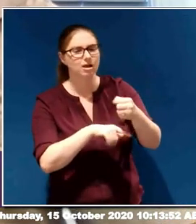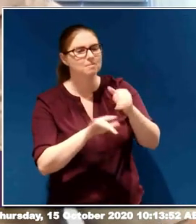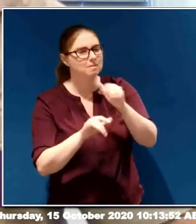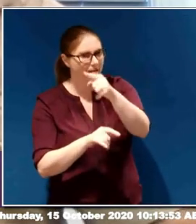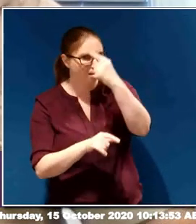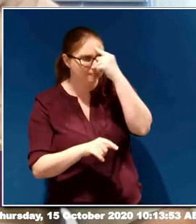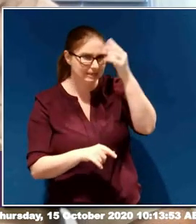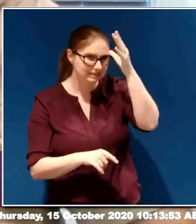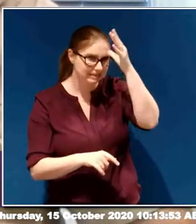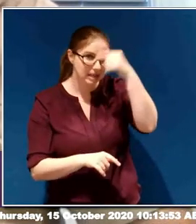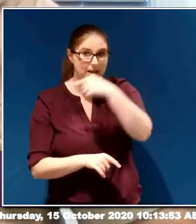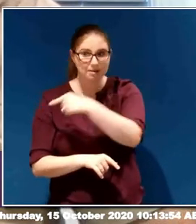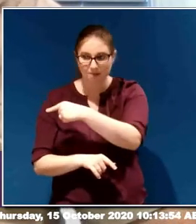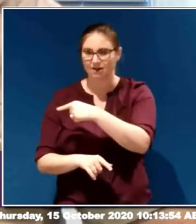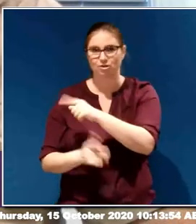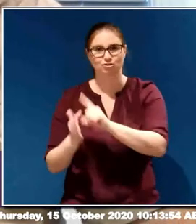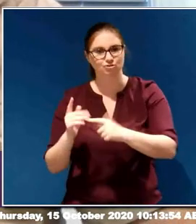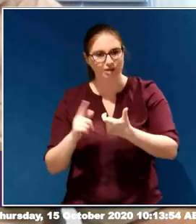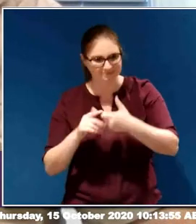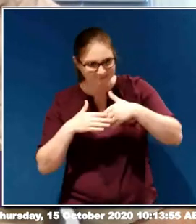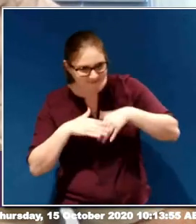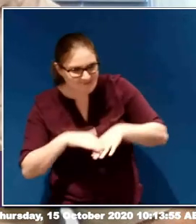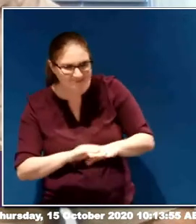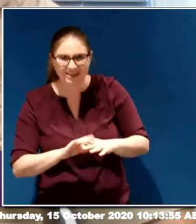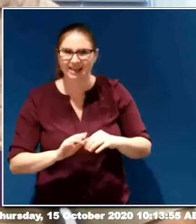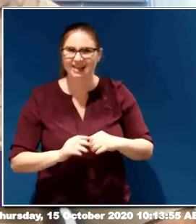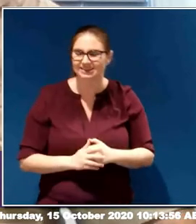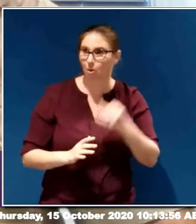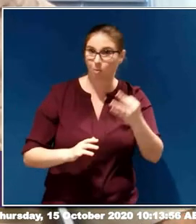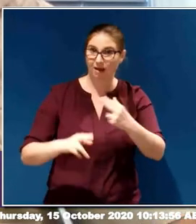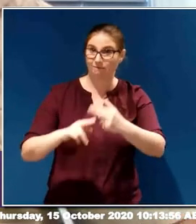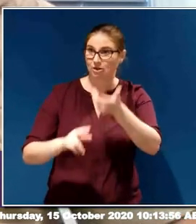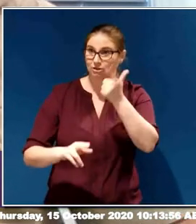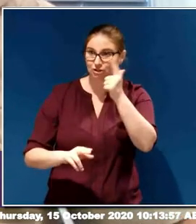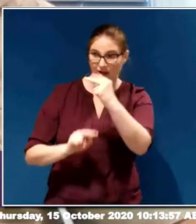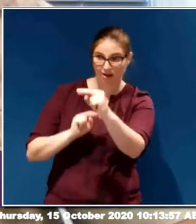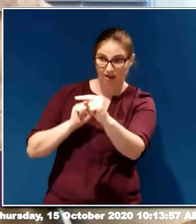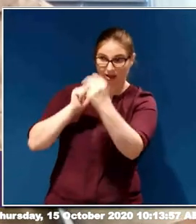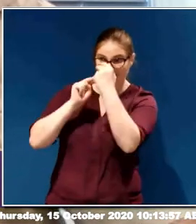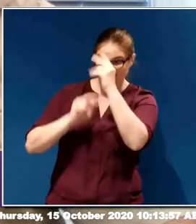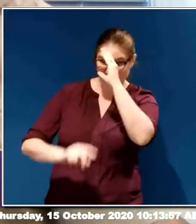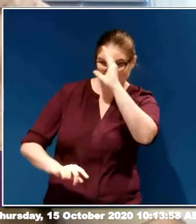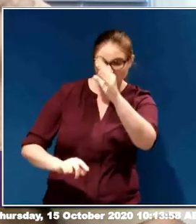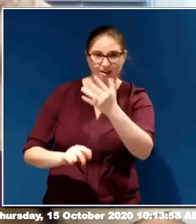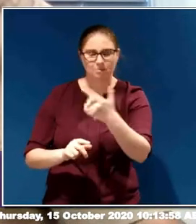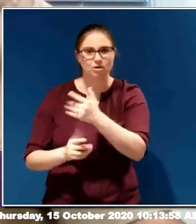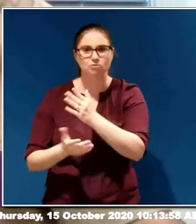to say hello, and she pretty much turned around her back and talked to some other child.